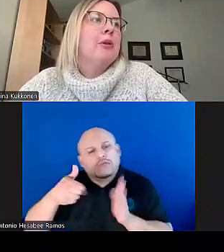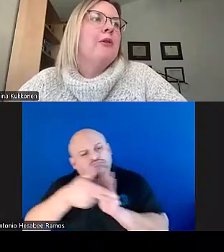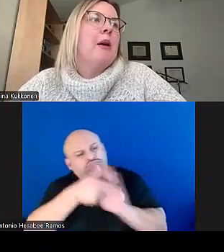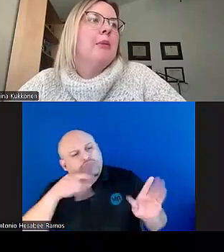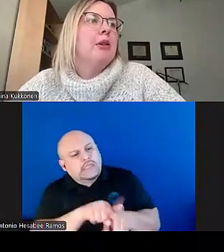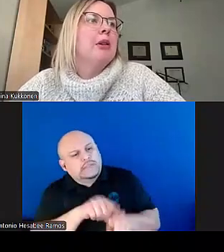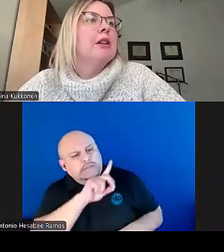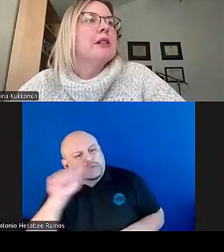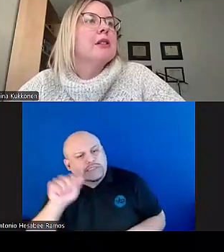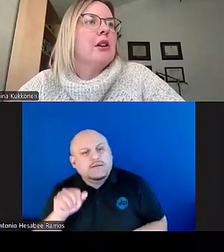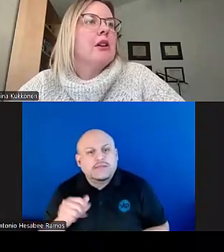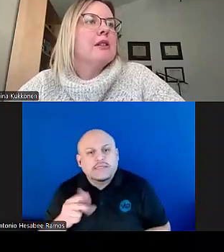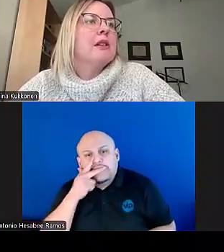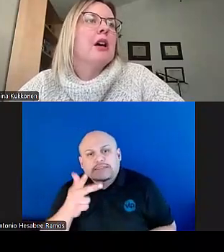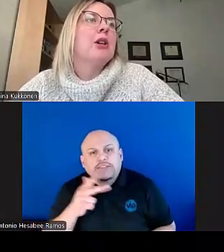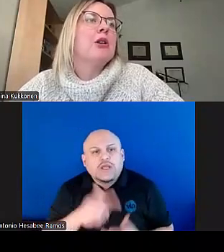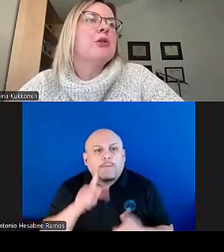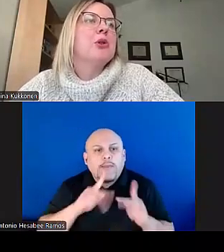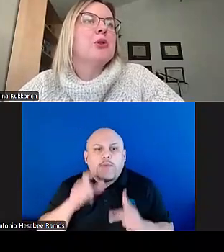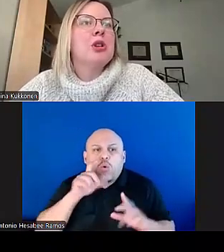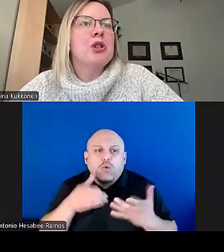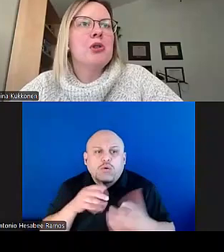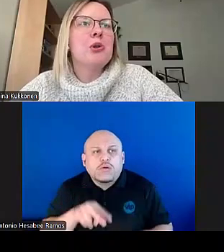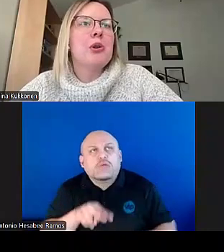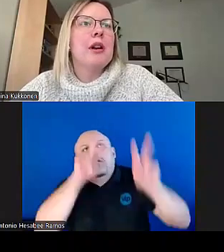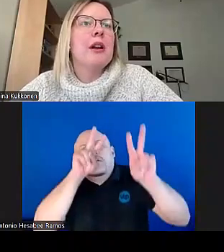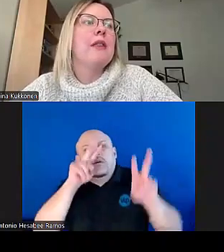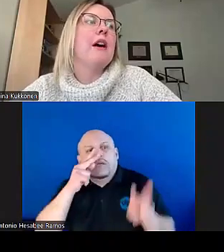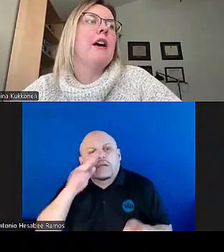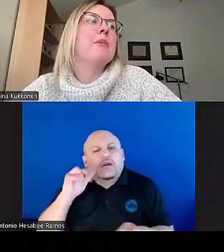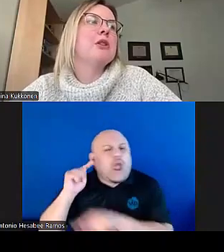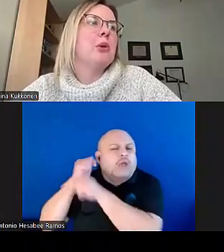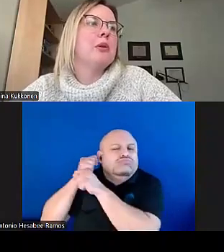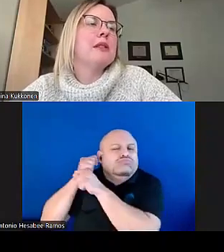with the family looking at the stars alludes to a traditional story that I have been told since